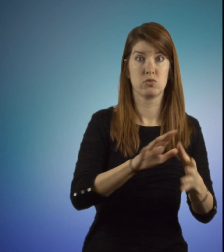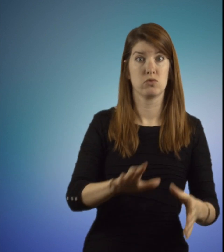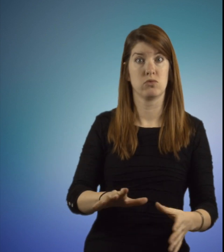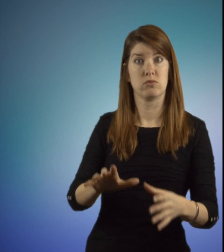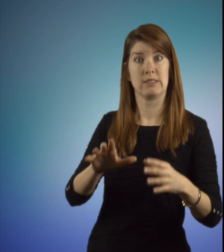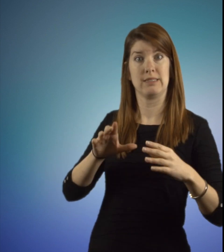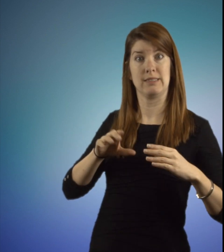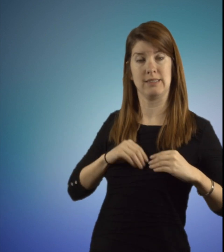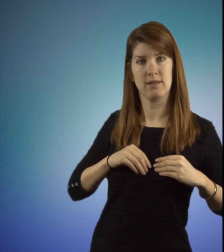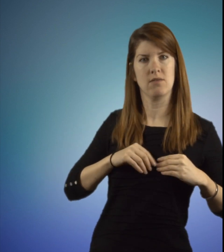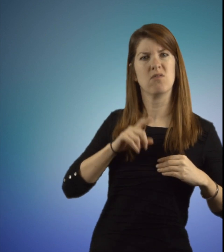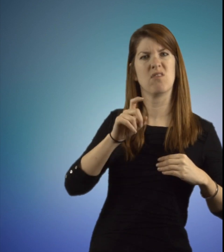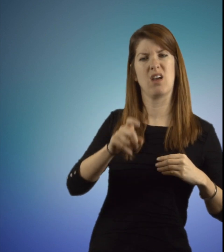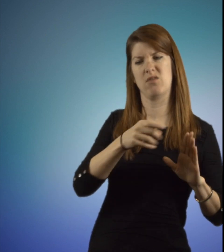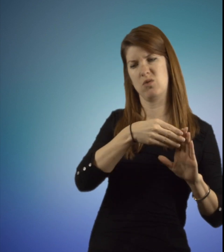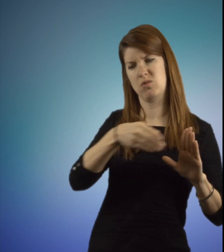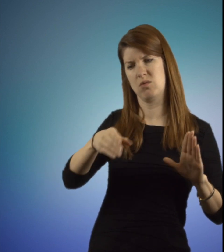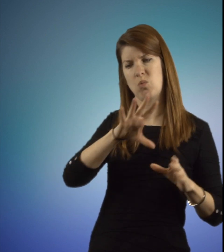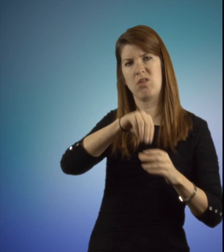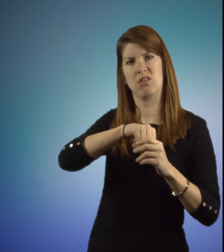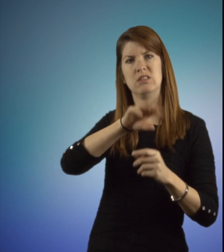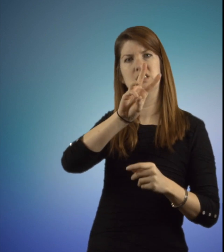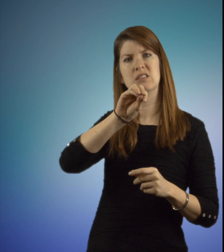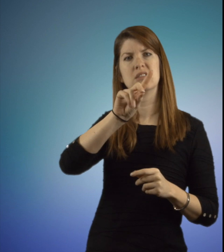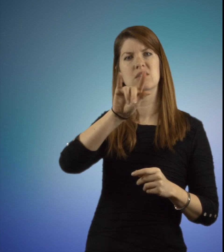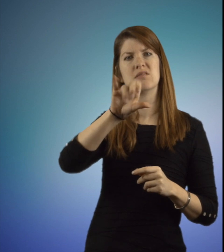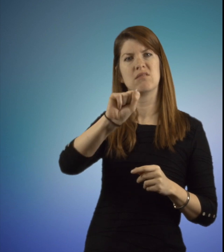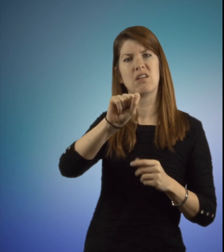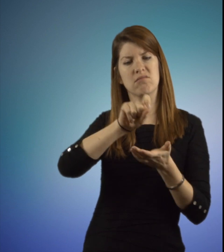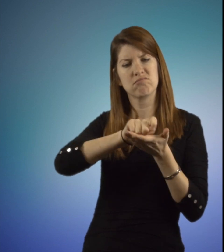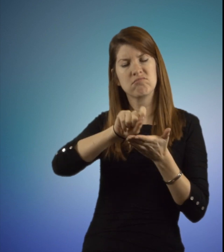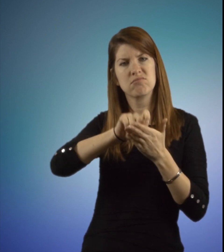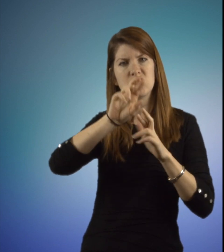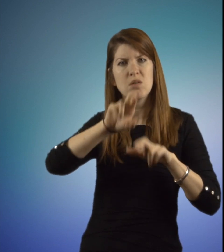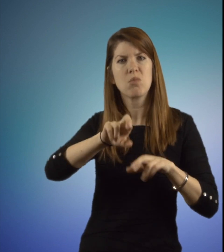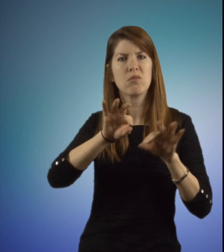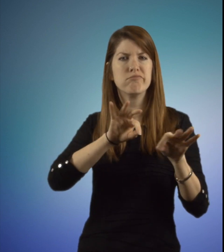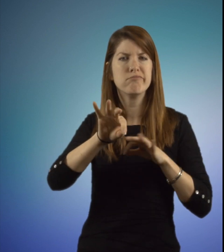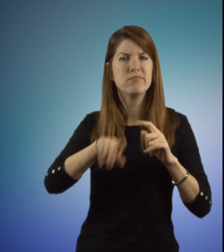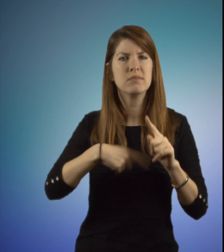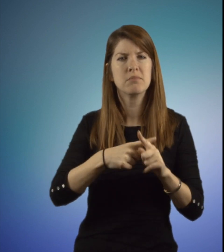in which the school has received a written consent from the parent